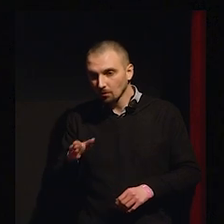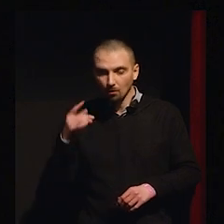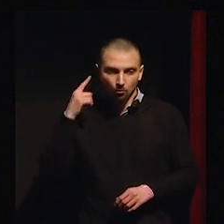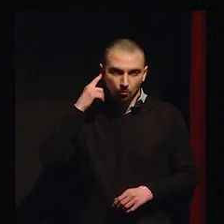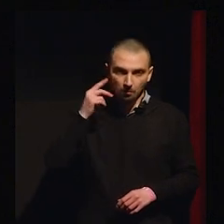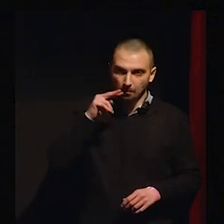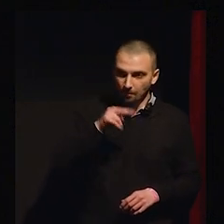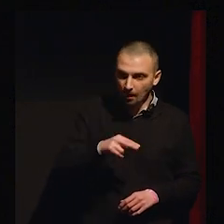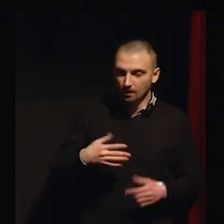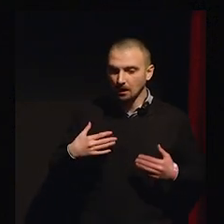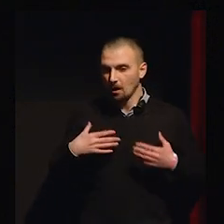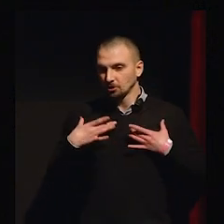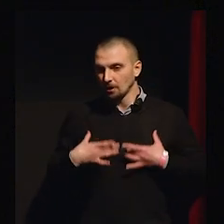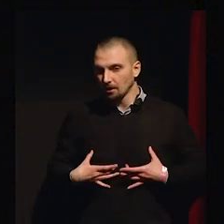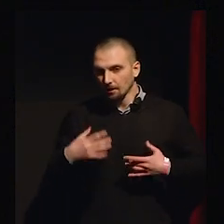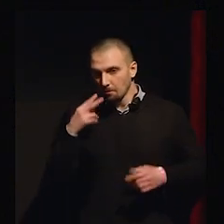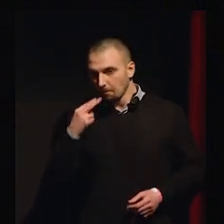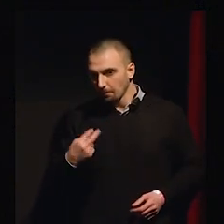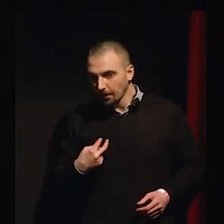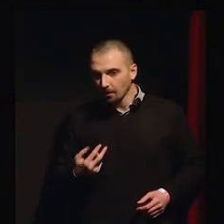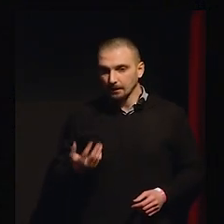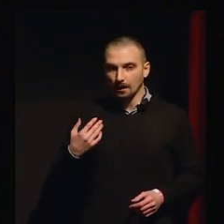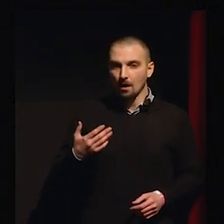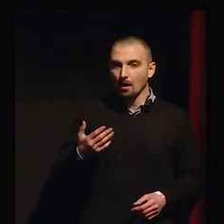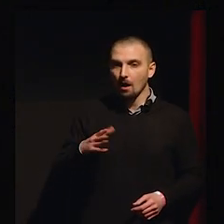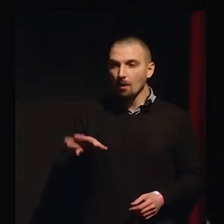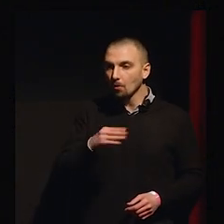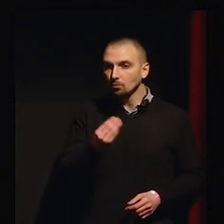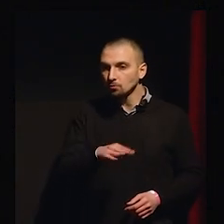they check your lungs and heart, but no child was asked this: